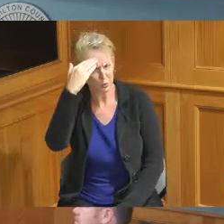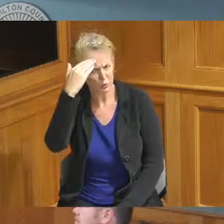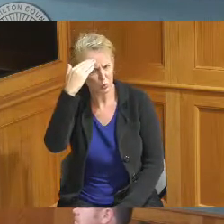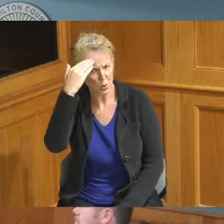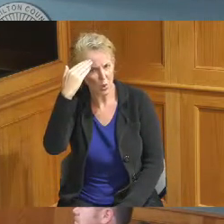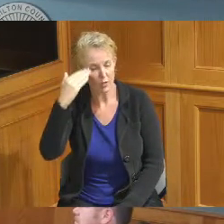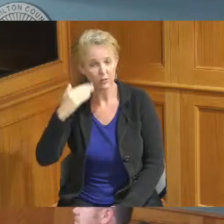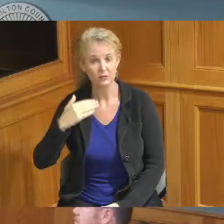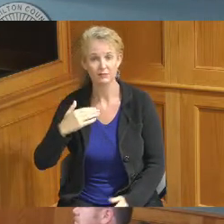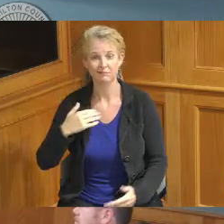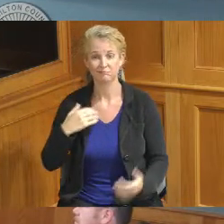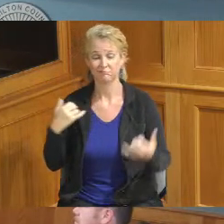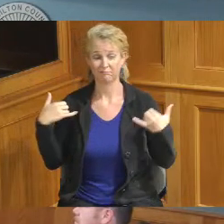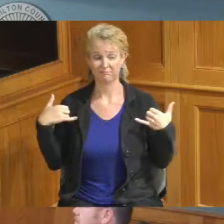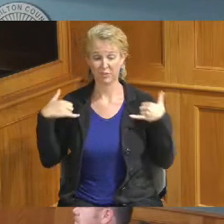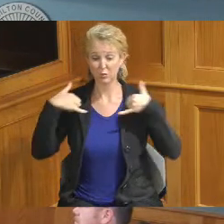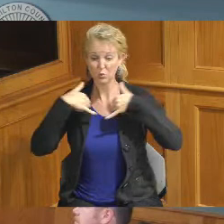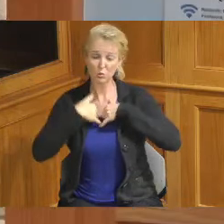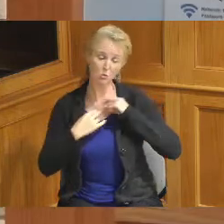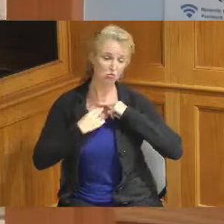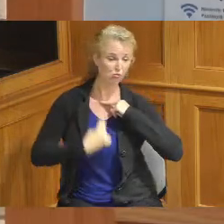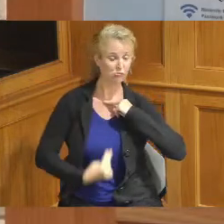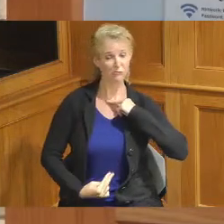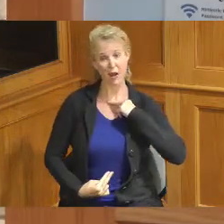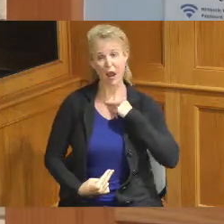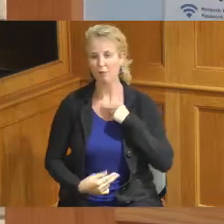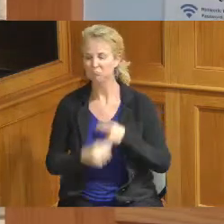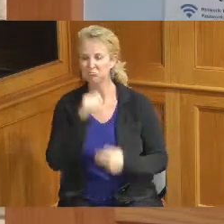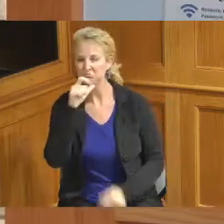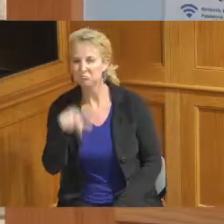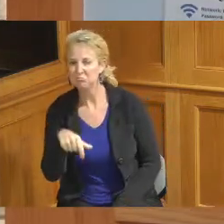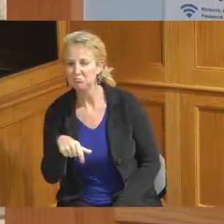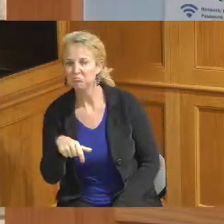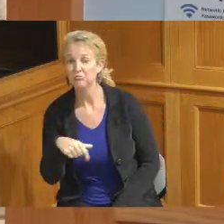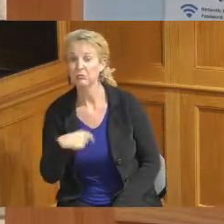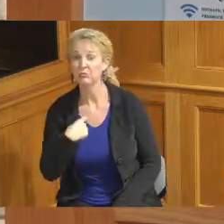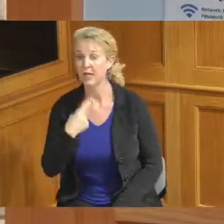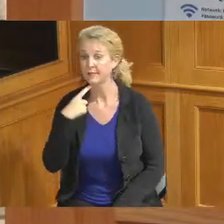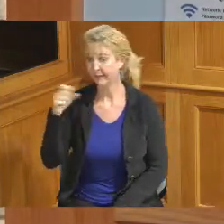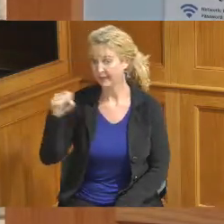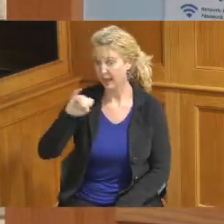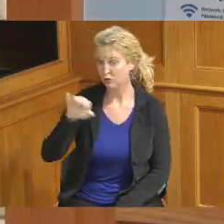suits anymore I tell people all the time even when I'm down there Jeff Ruby's I say if you want to